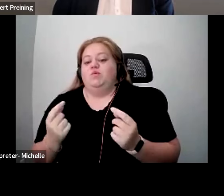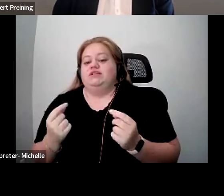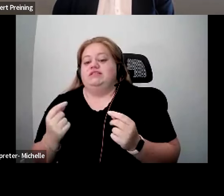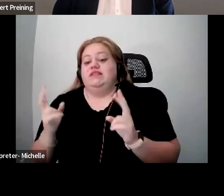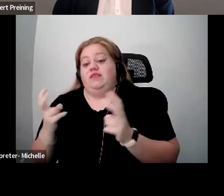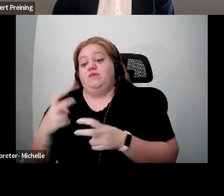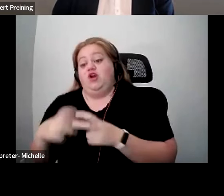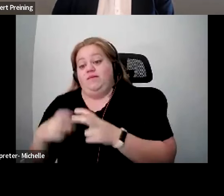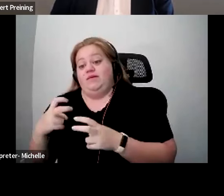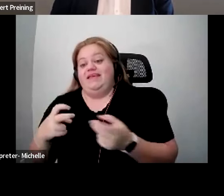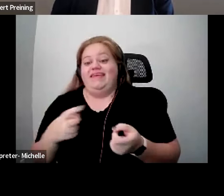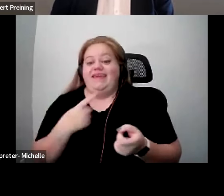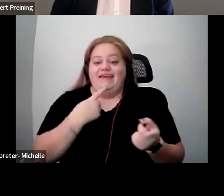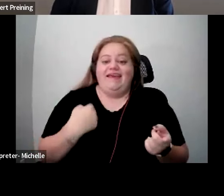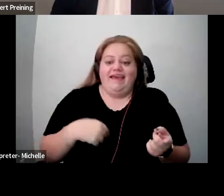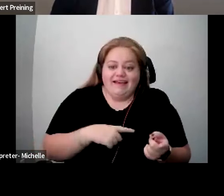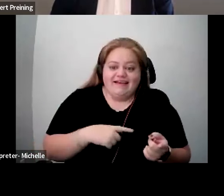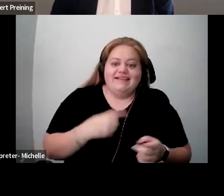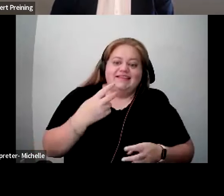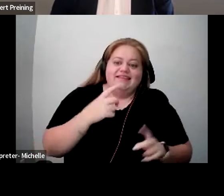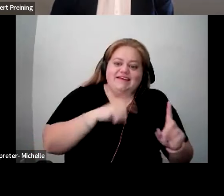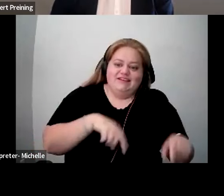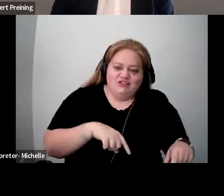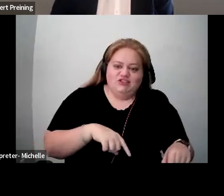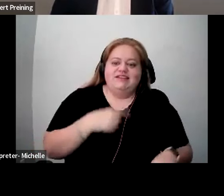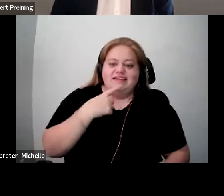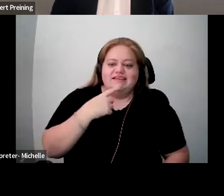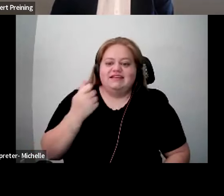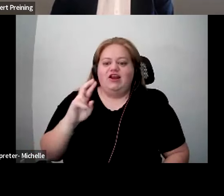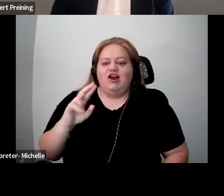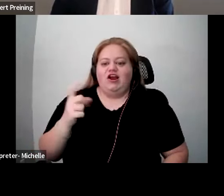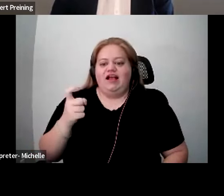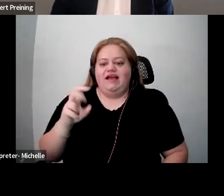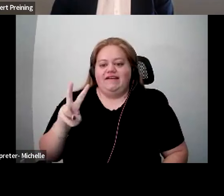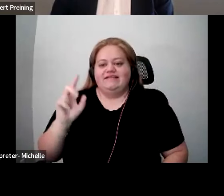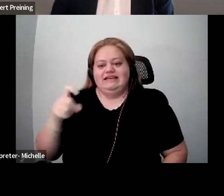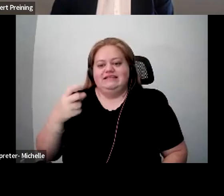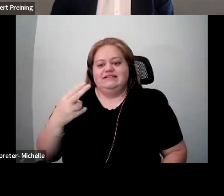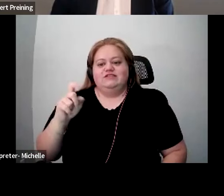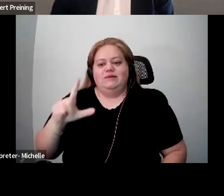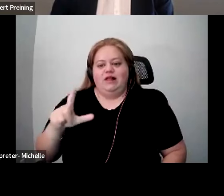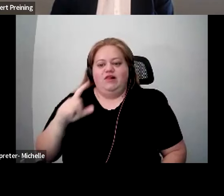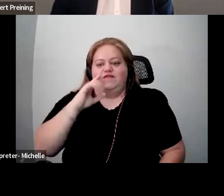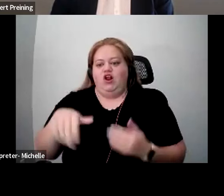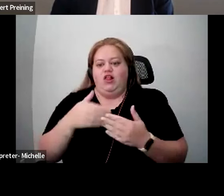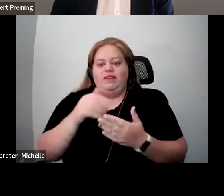us what the solution was, too. They told us, arXiv needs to roll out HTML versions of your papers.